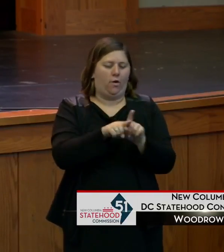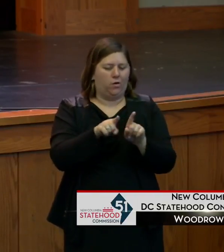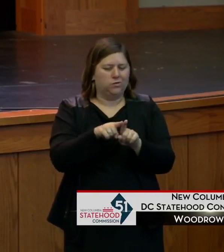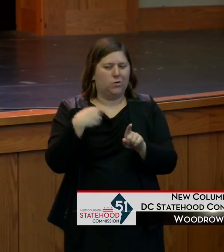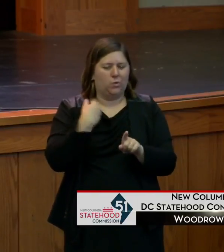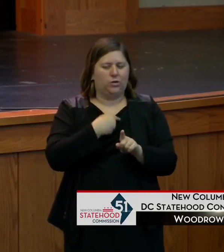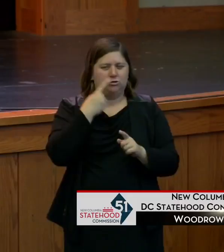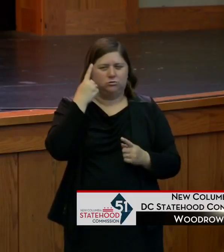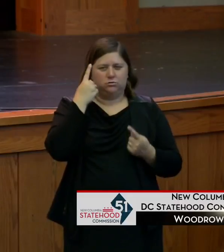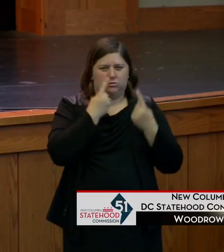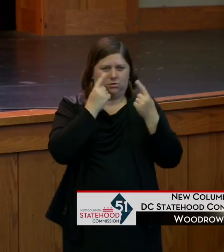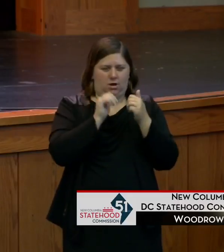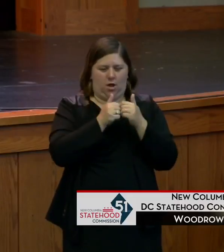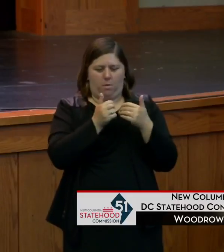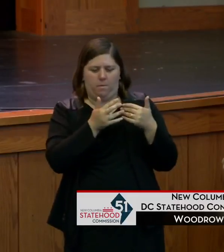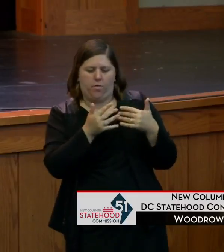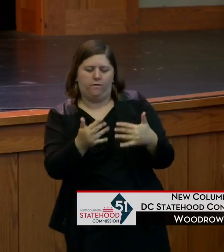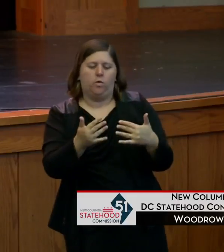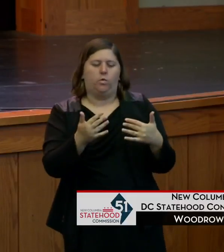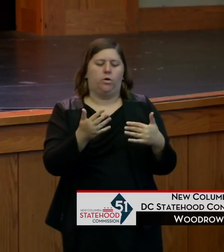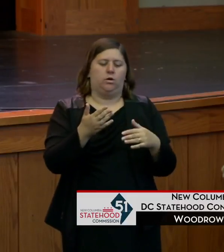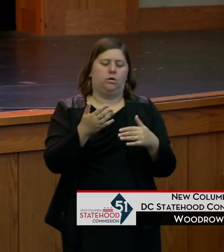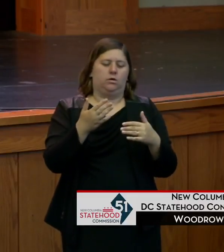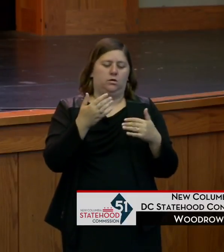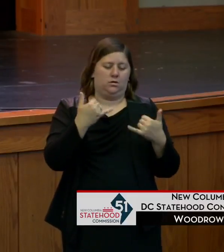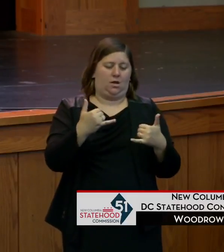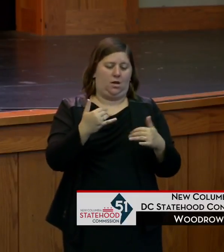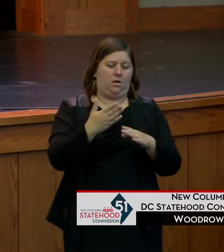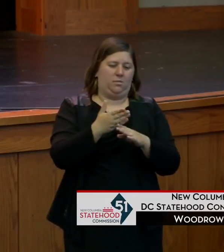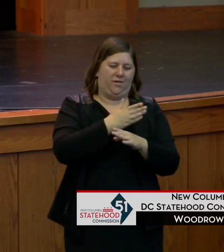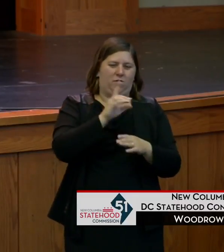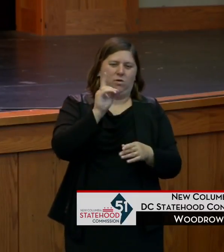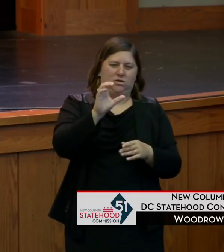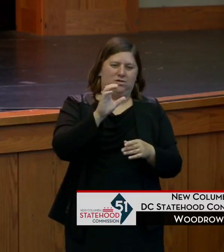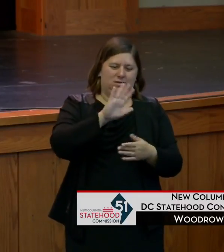TO MOVE FORWARD IN THE MEANTIME BEFORE D.C. ACHIEVES STATEHOOD,